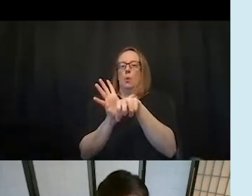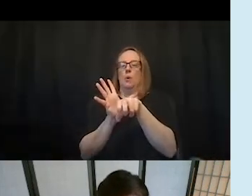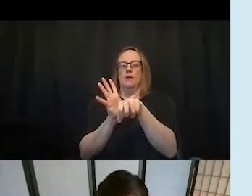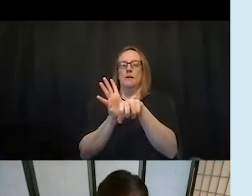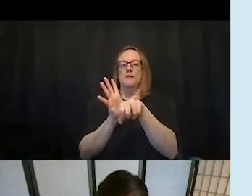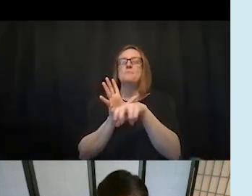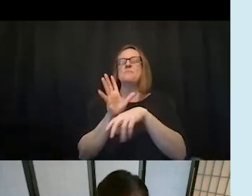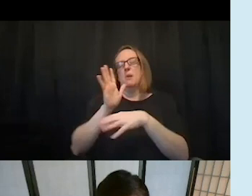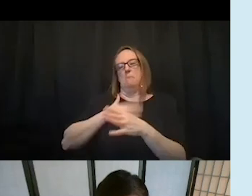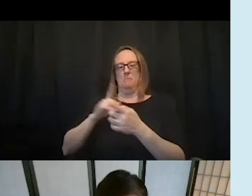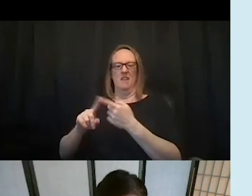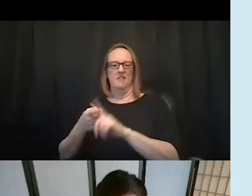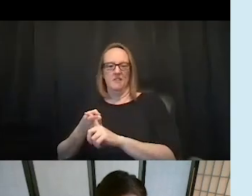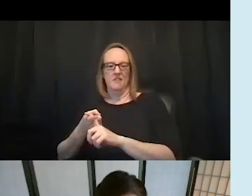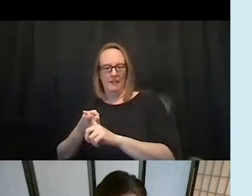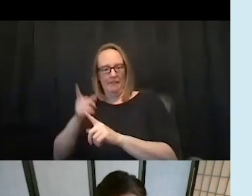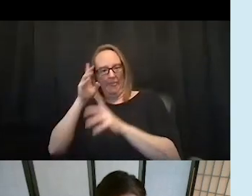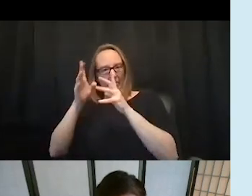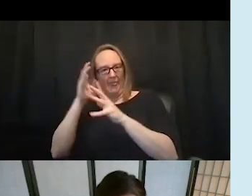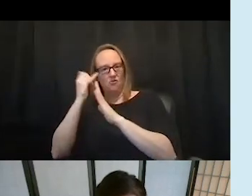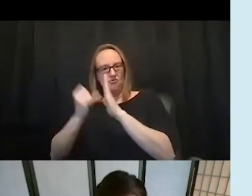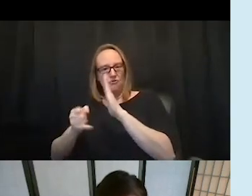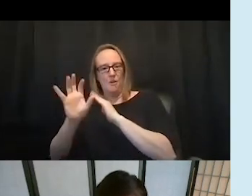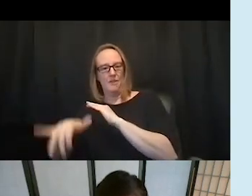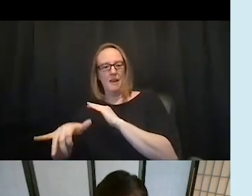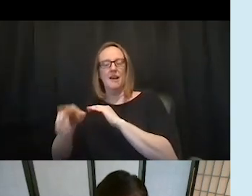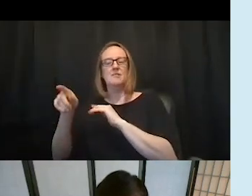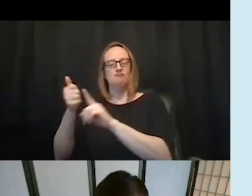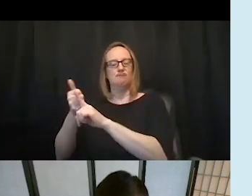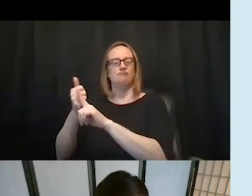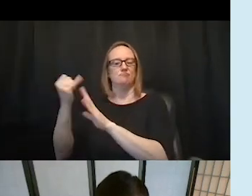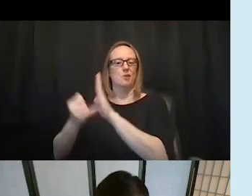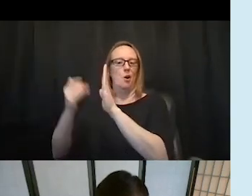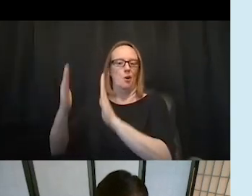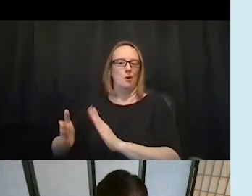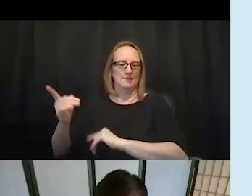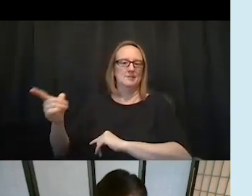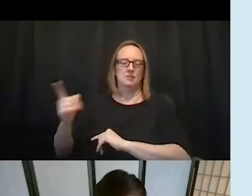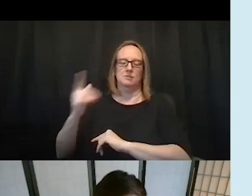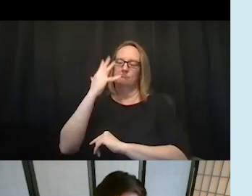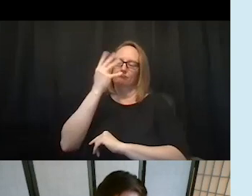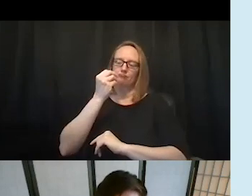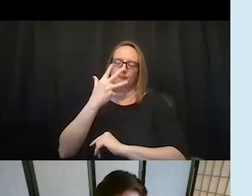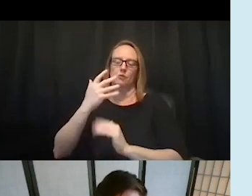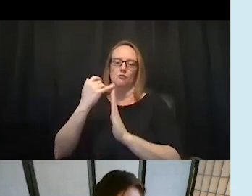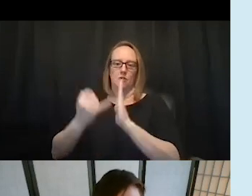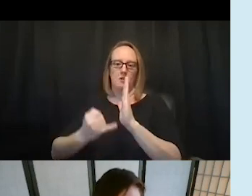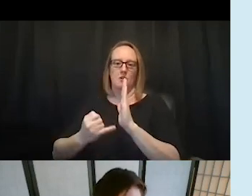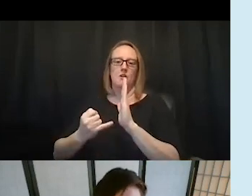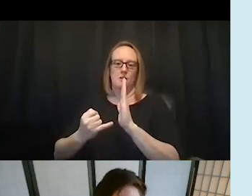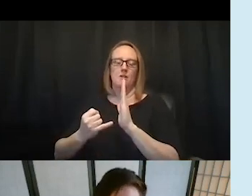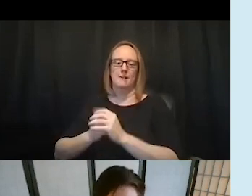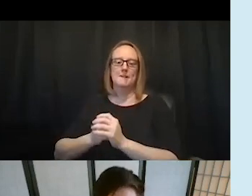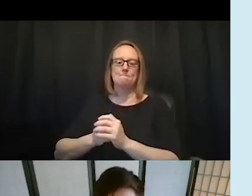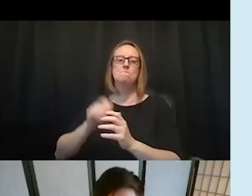mine Sid Radkiewicz who is an artist and um does beautiful art, so that's the image on the cover of